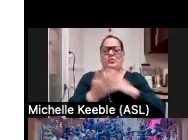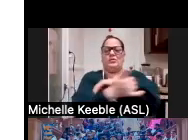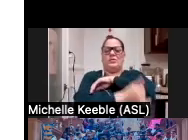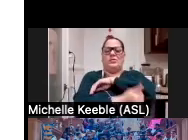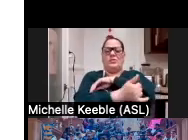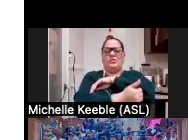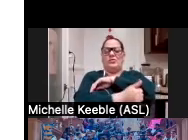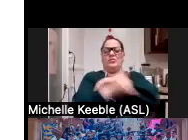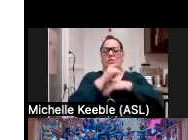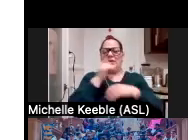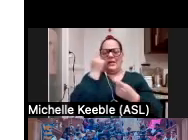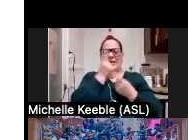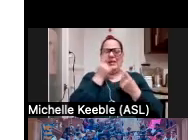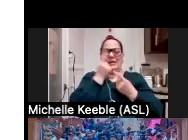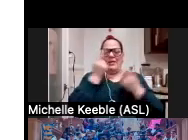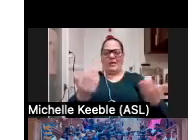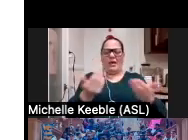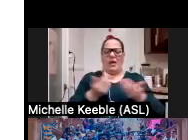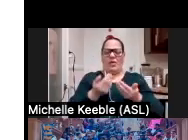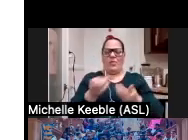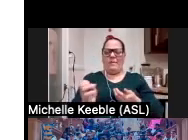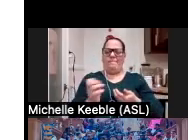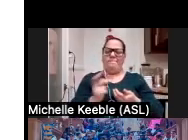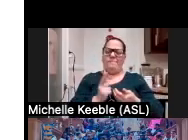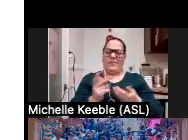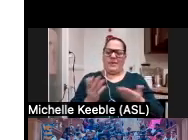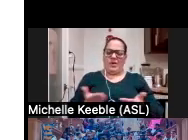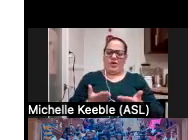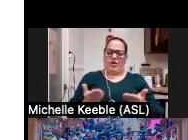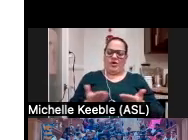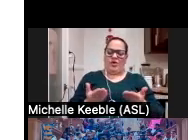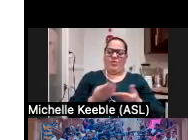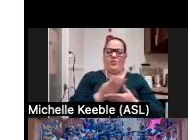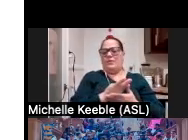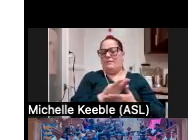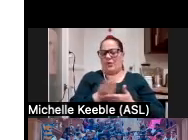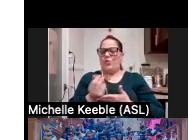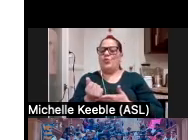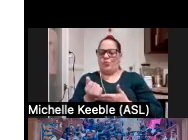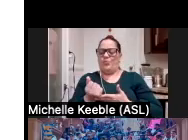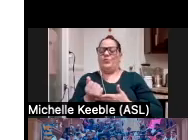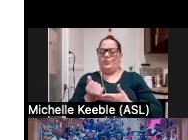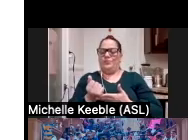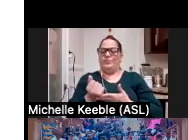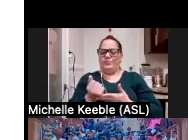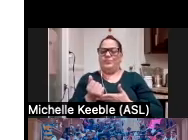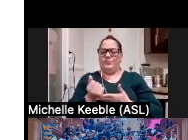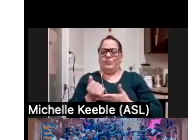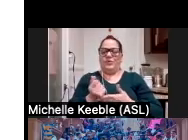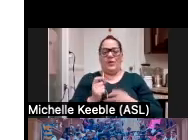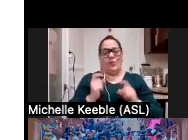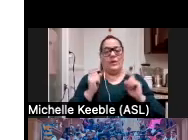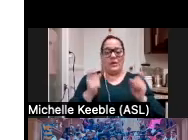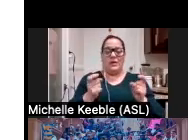consider hiring them back. And there were very few uh entities that would give these soldiers with